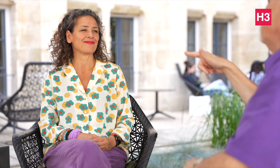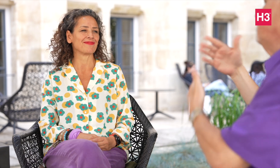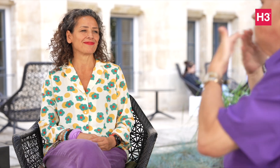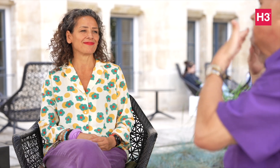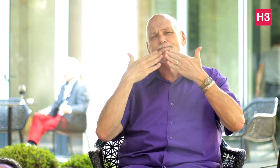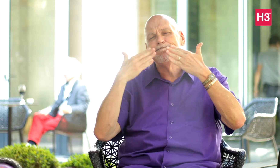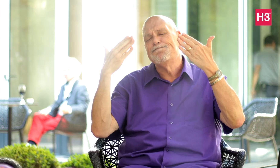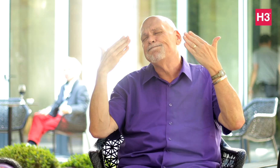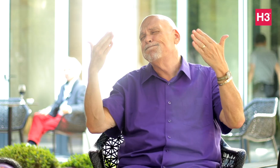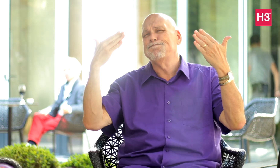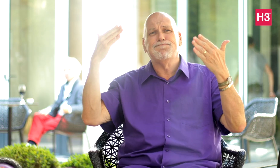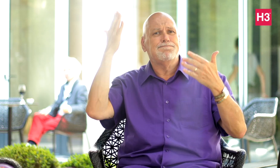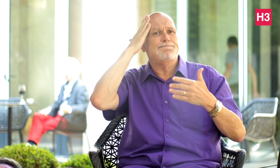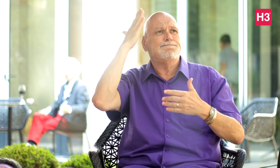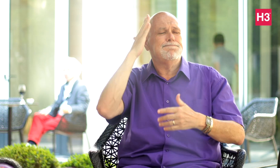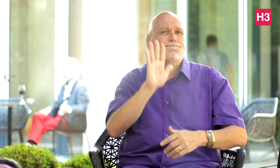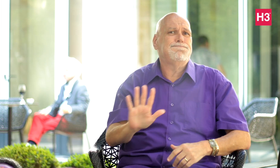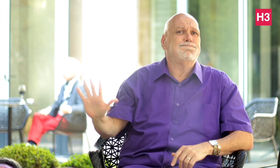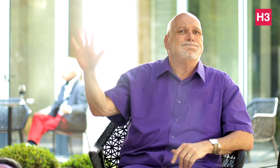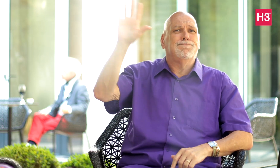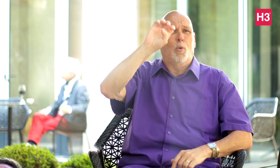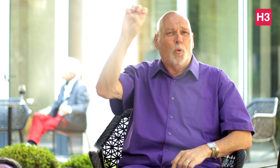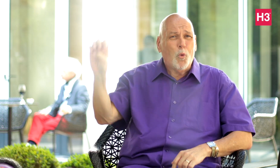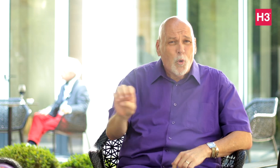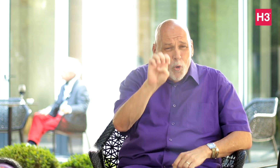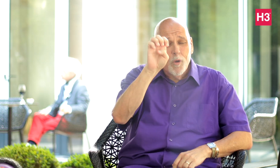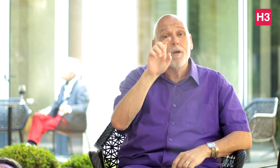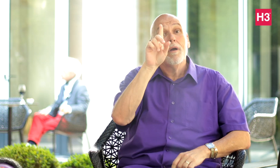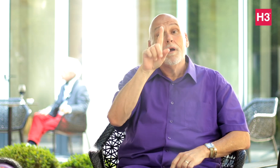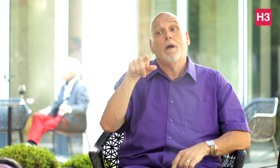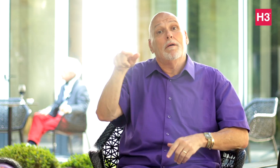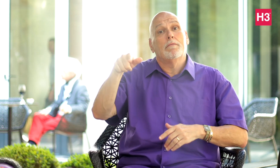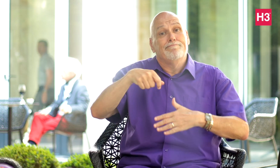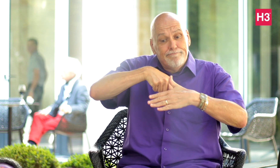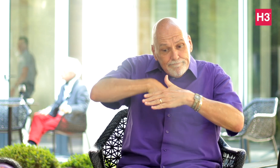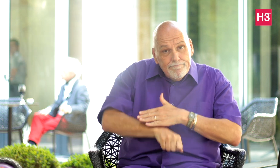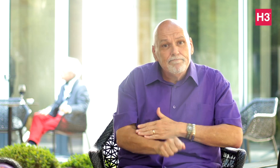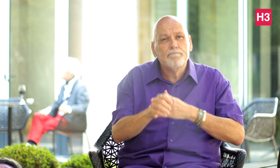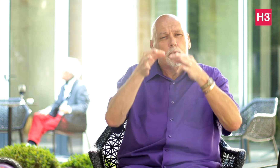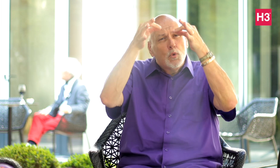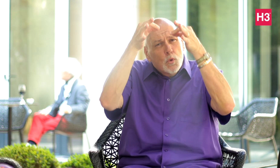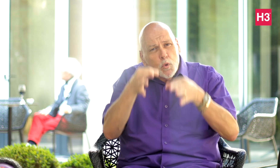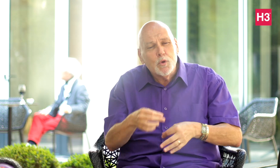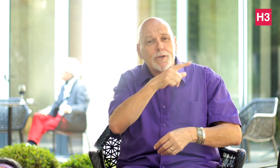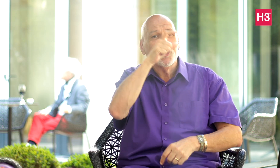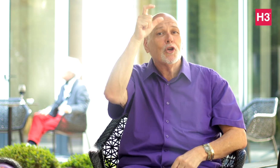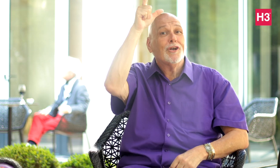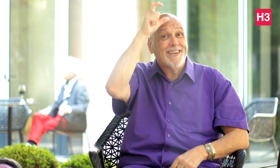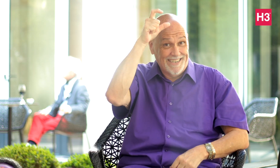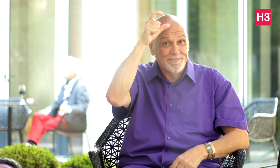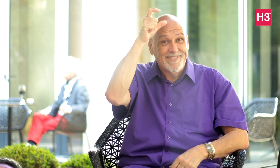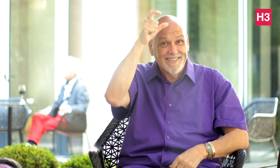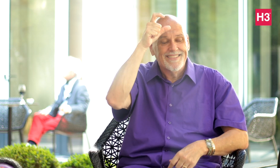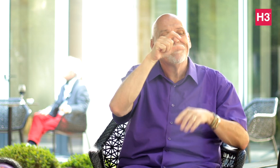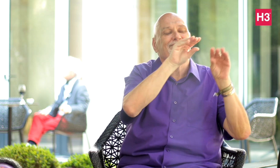She is a well-known person throughout Europe. She was born in Turkey and